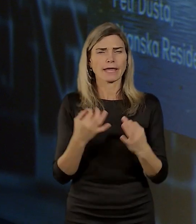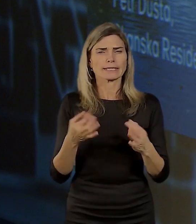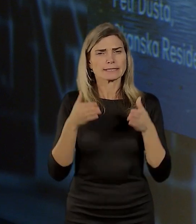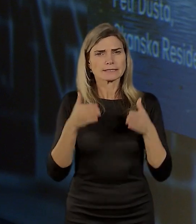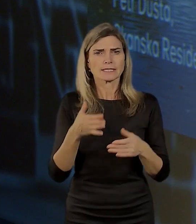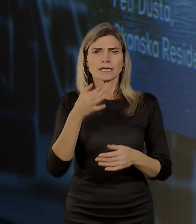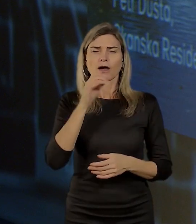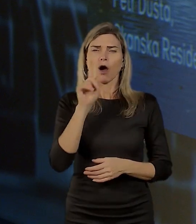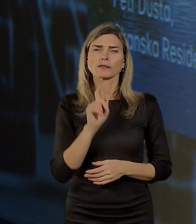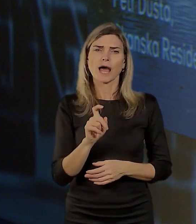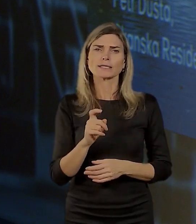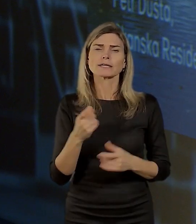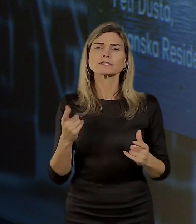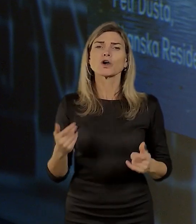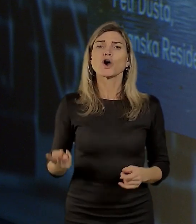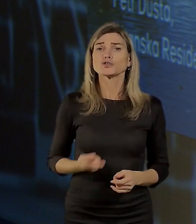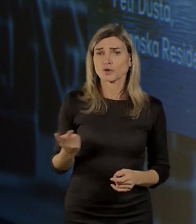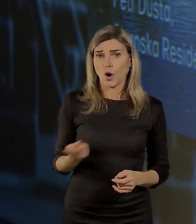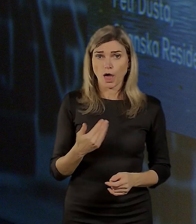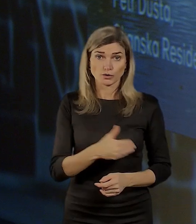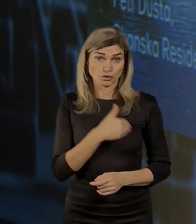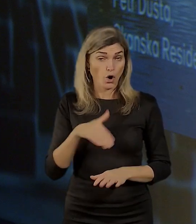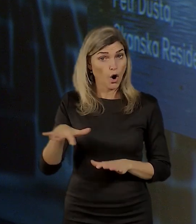their child to be placed and the like. And also the management of the public spaces